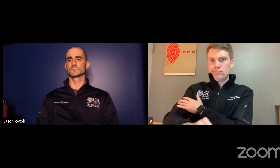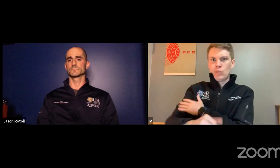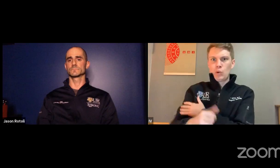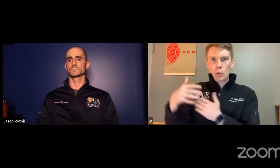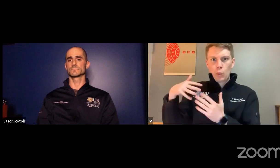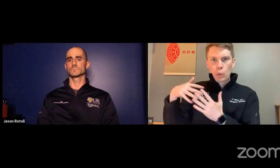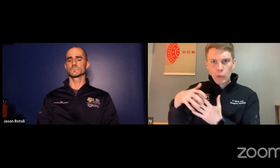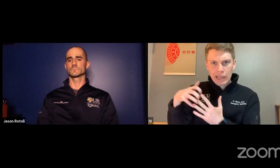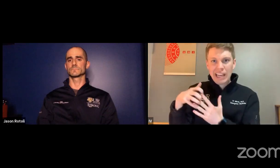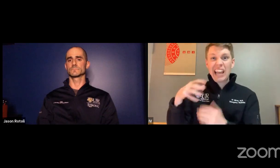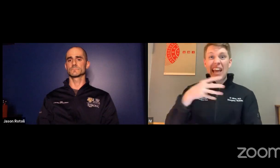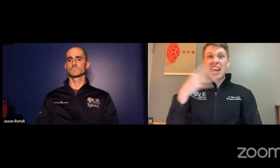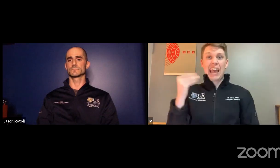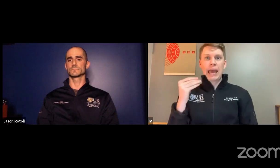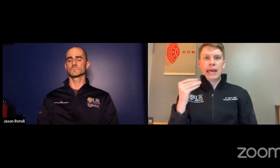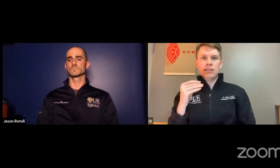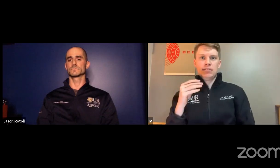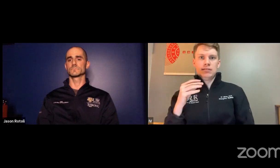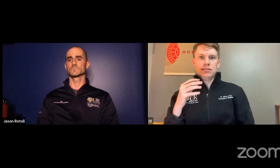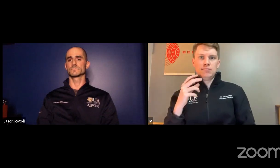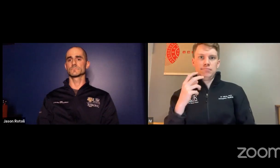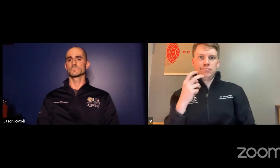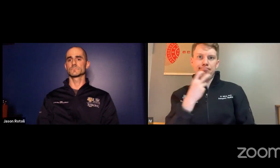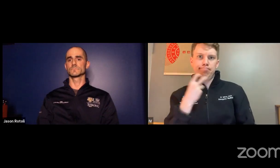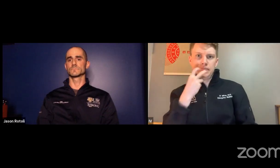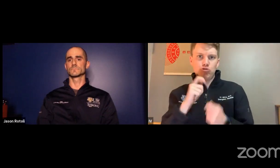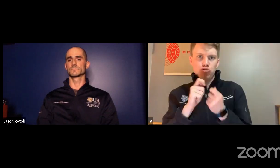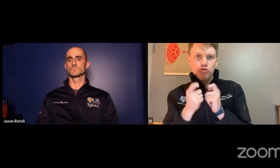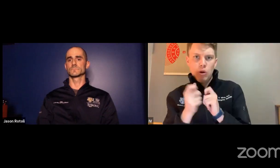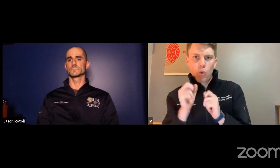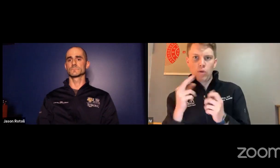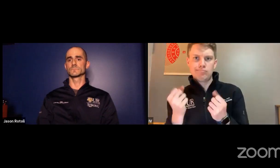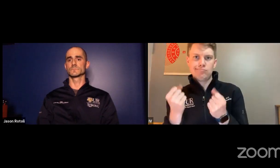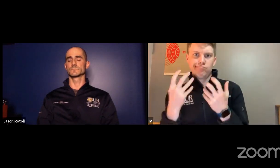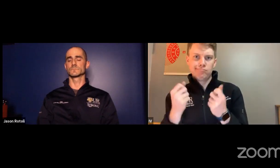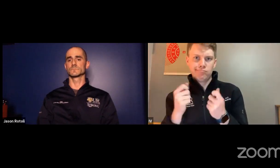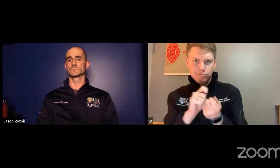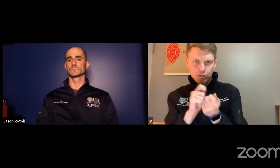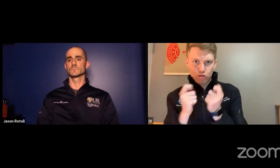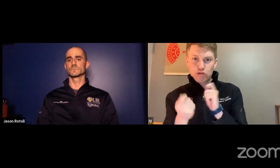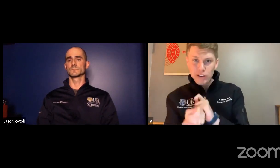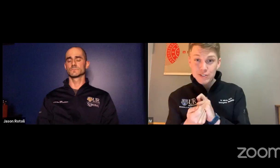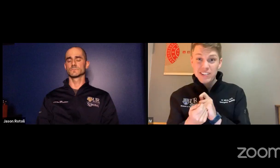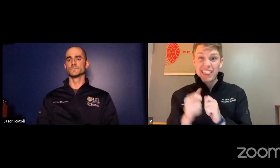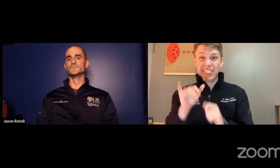That actually has to do with a spinal cord issue, not having to do with the brain or a stroke.